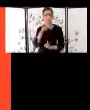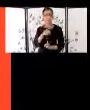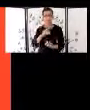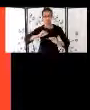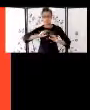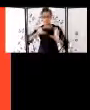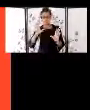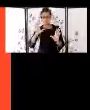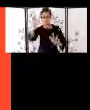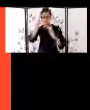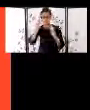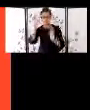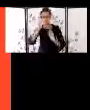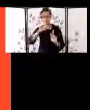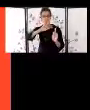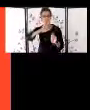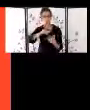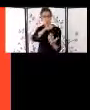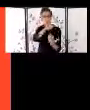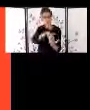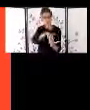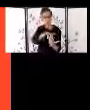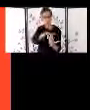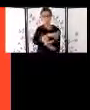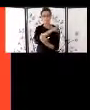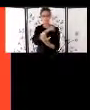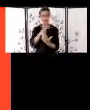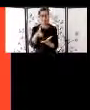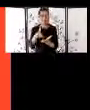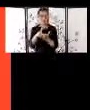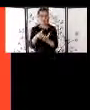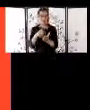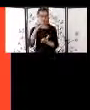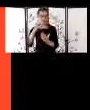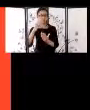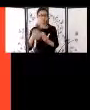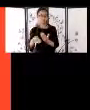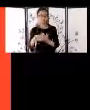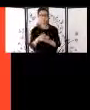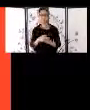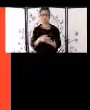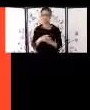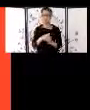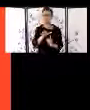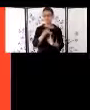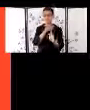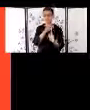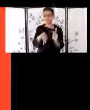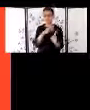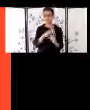address the criteria of the program. Exceptional applications include all the relevant information